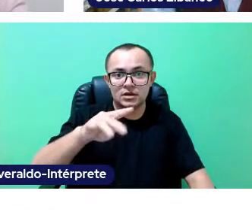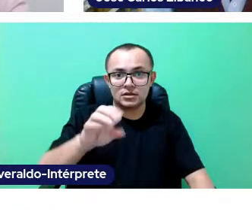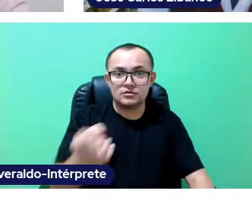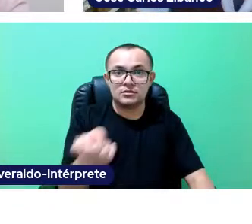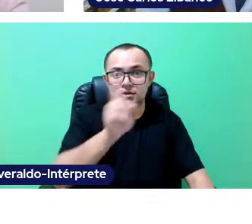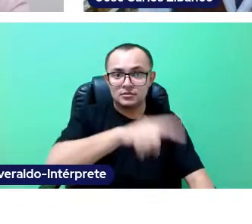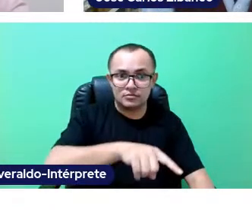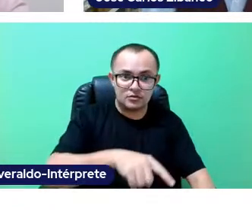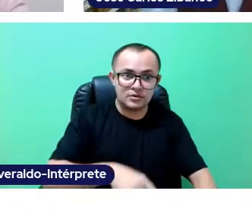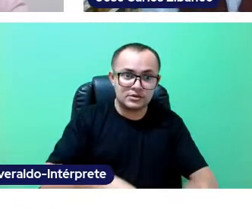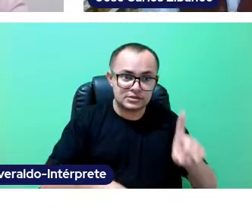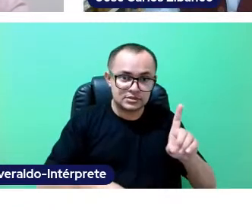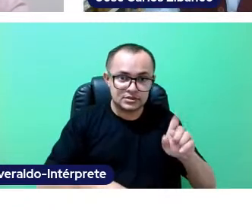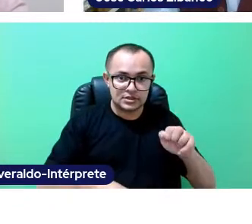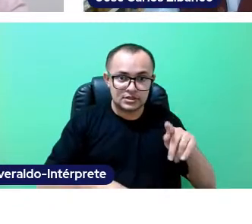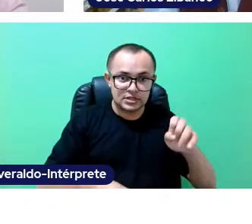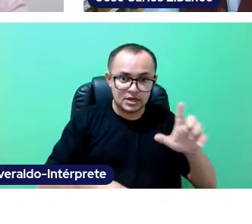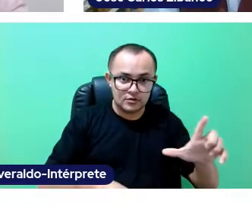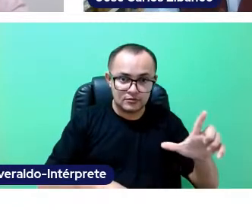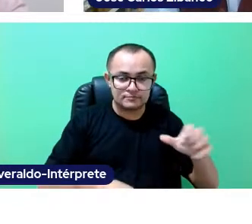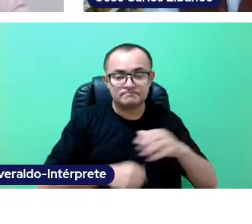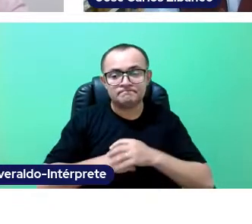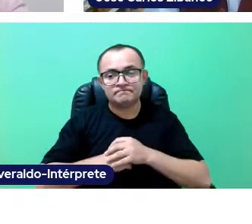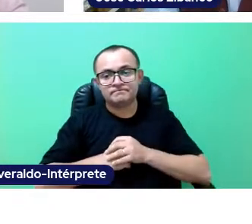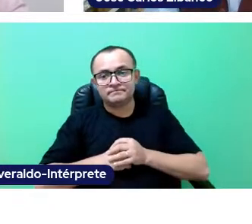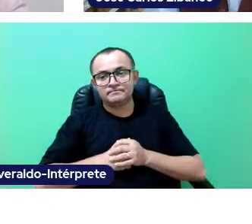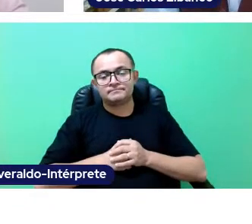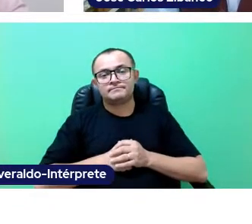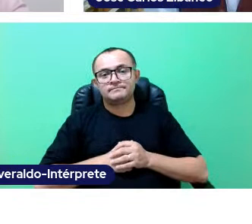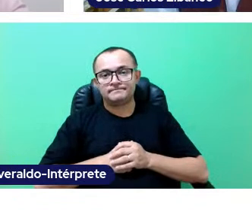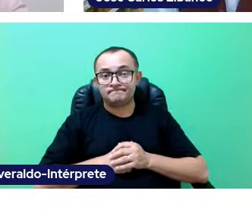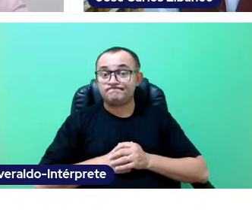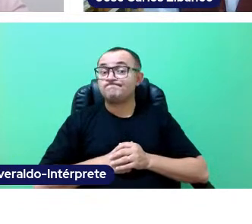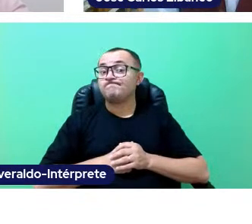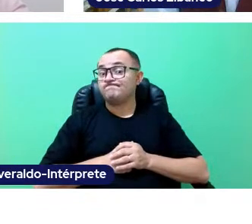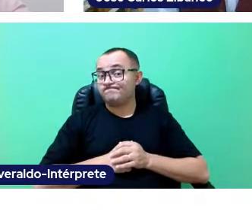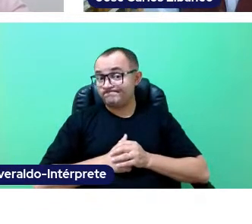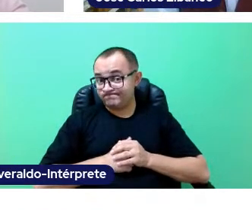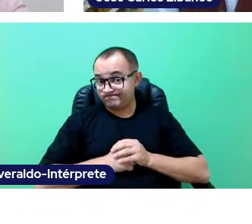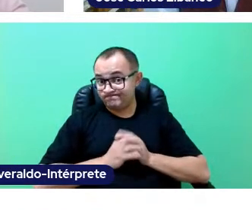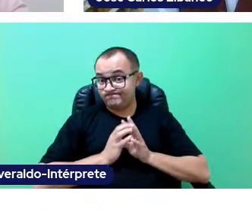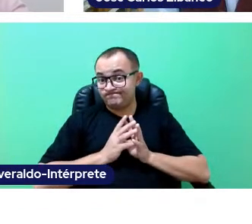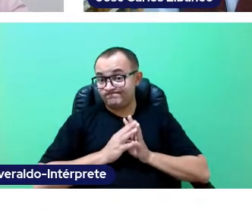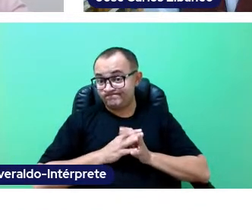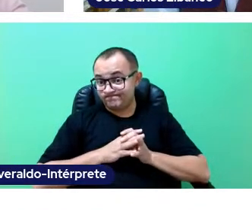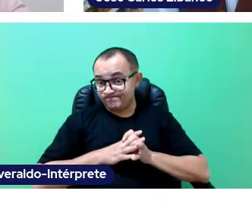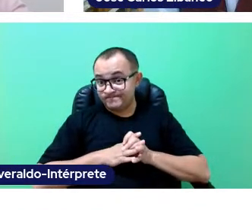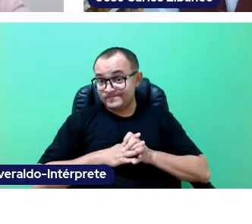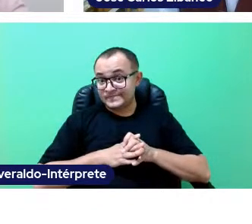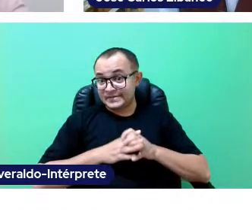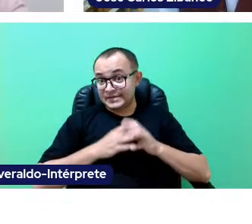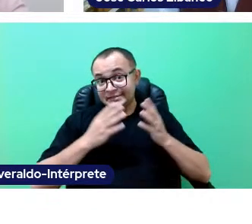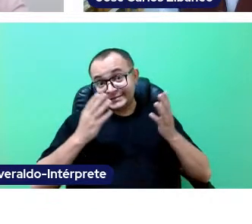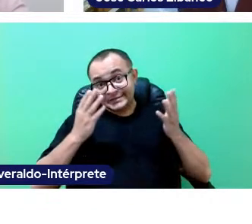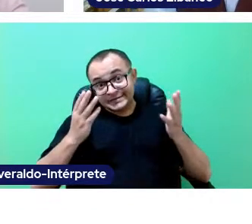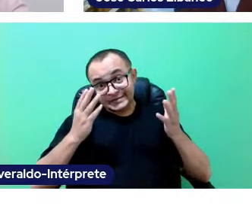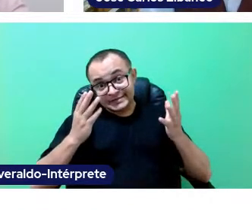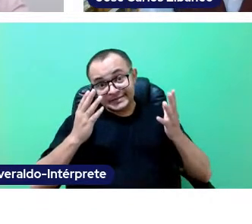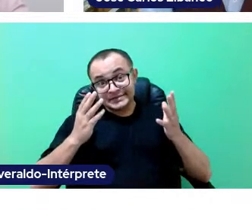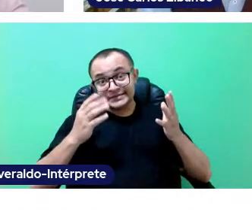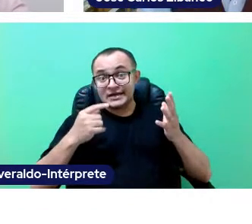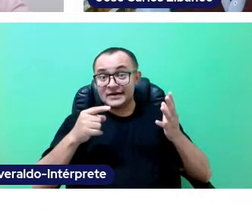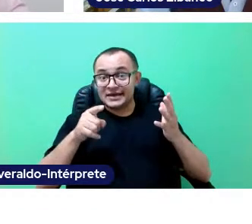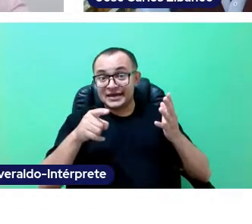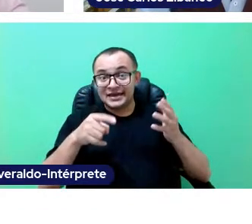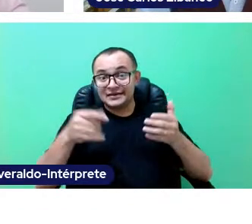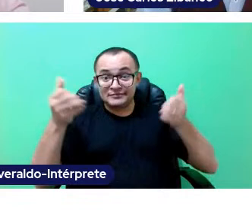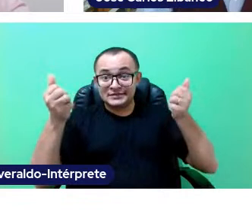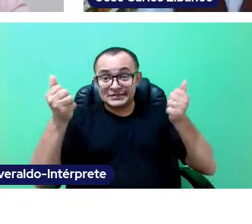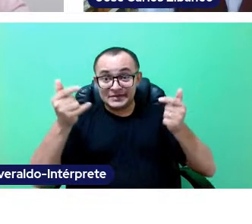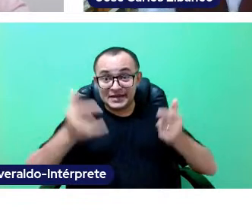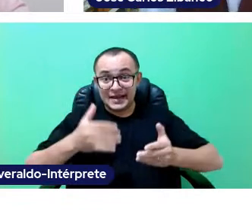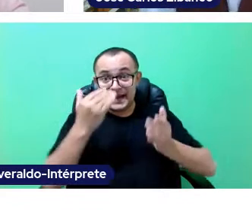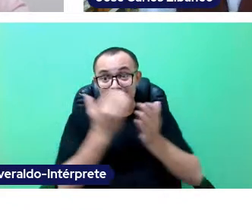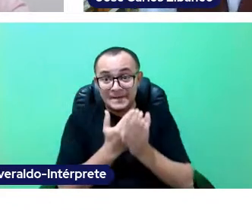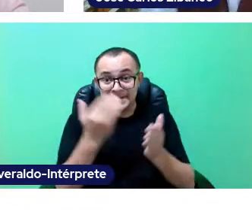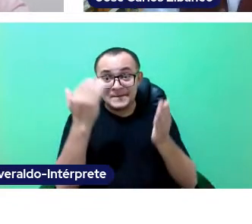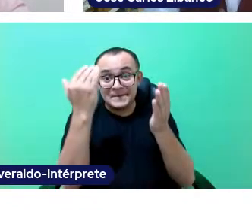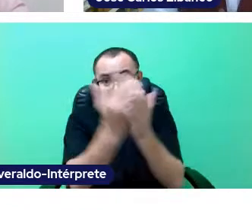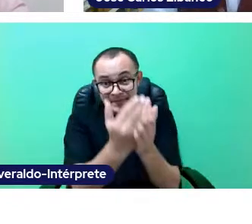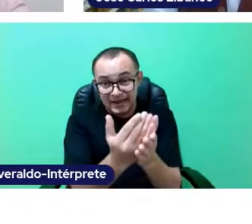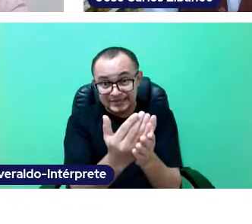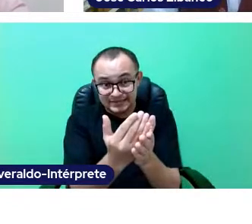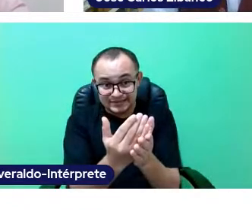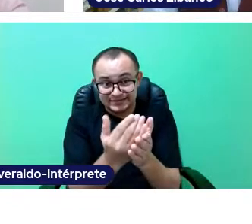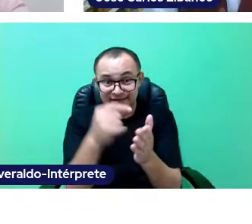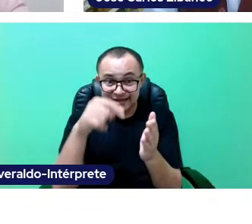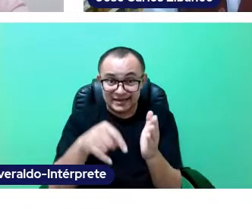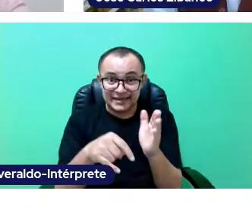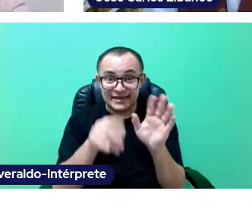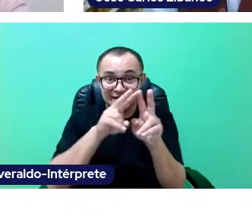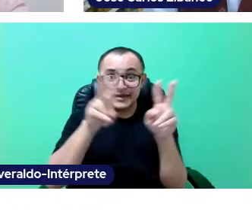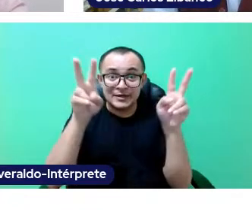Perfect, Daniel can say a lot more about this subject than I do.